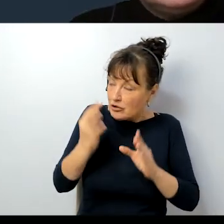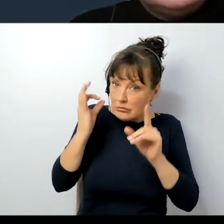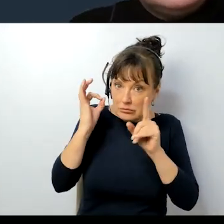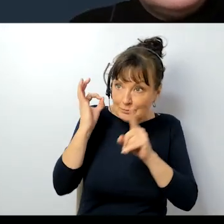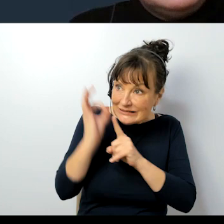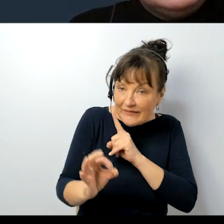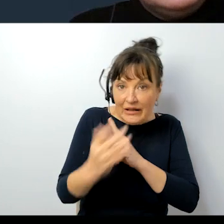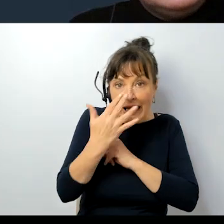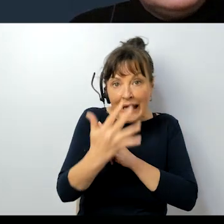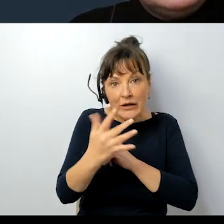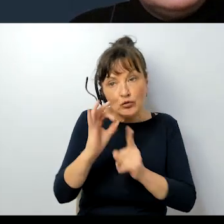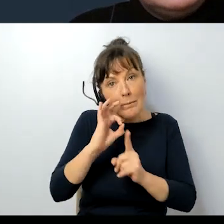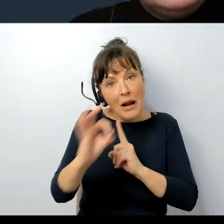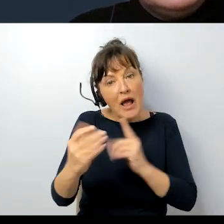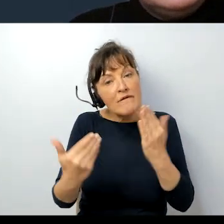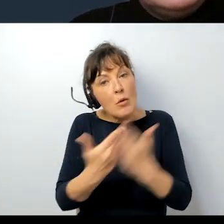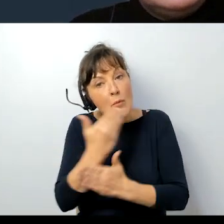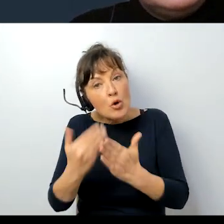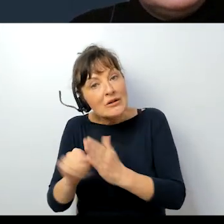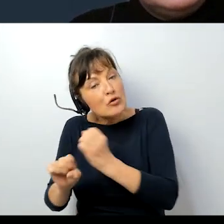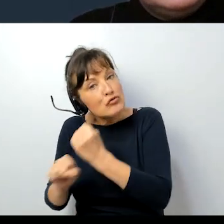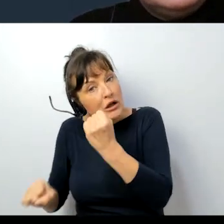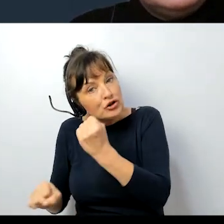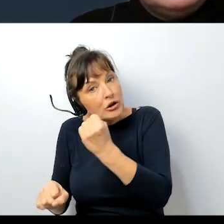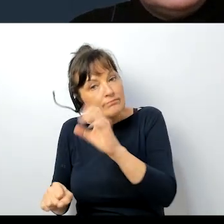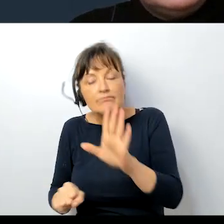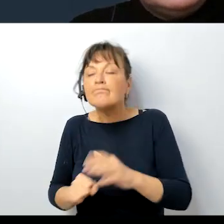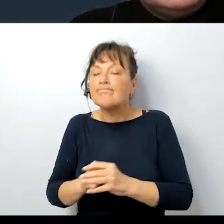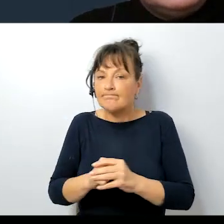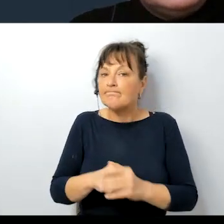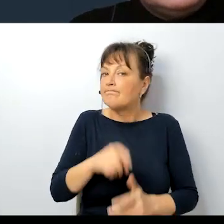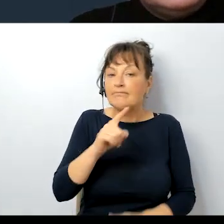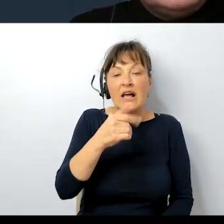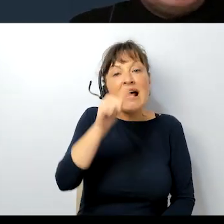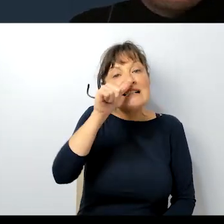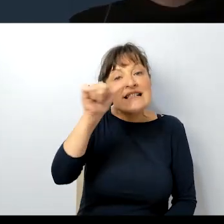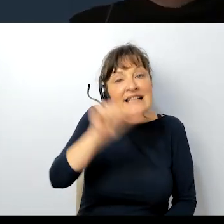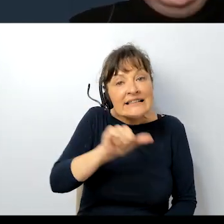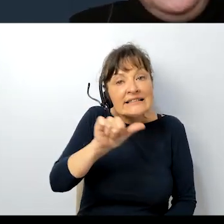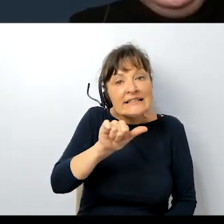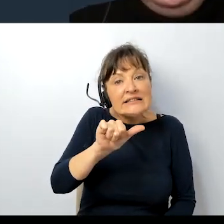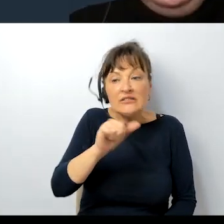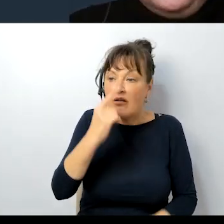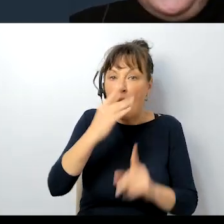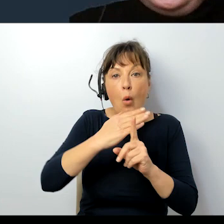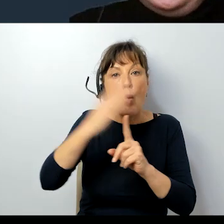do you need to be a specific age to apply for Modern or Graduate Apprenticeship? Good